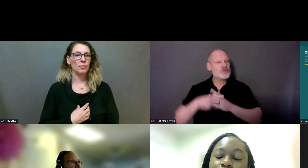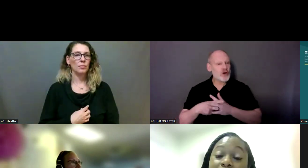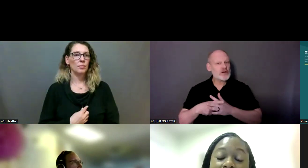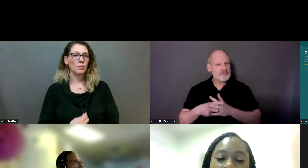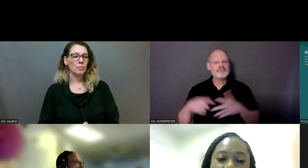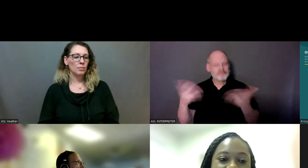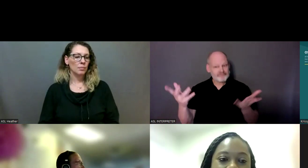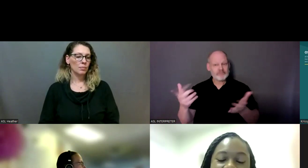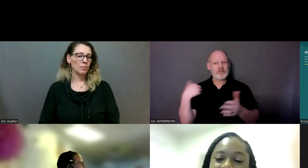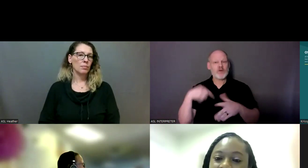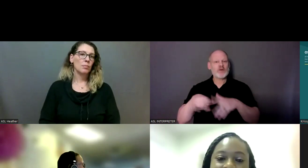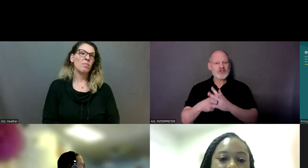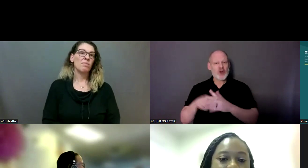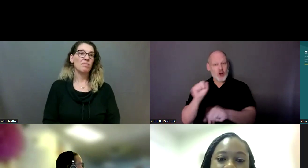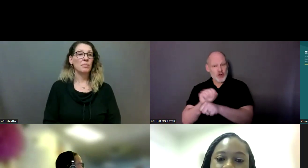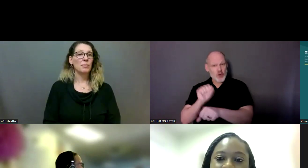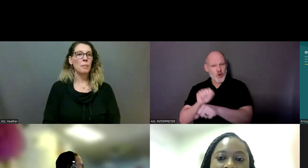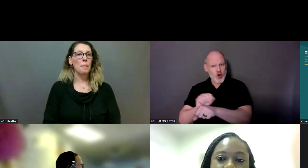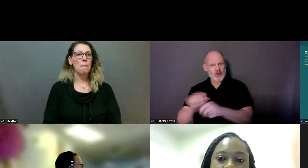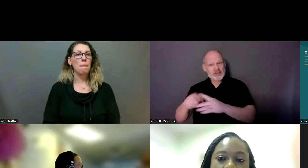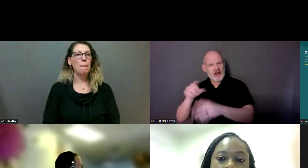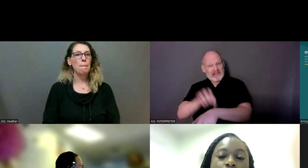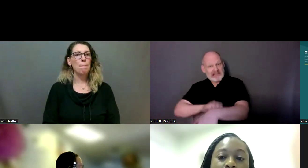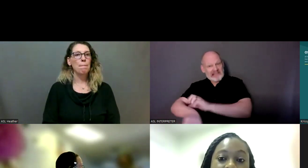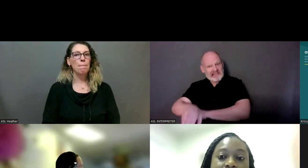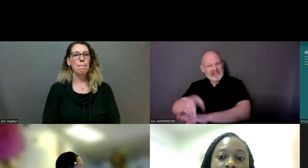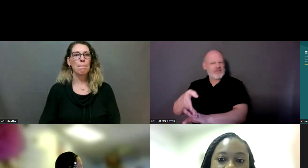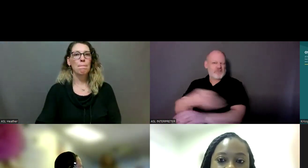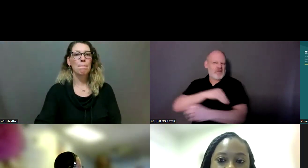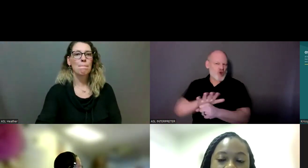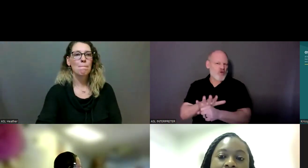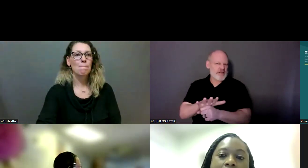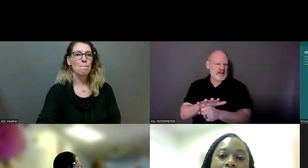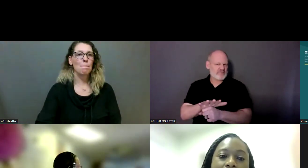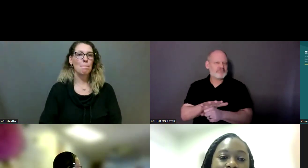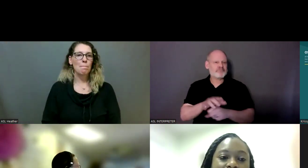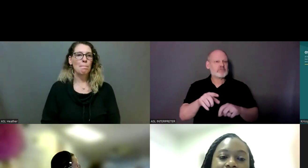pre Covid. It really didn't pick up until after Covid when we really saw the need as we looked